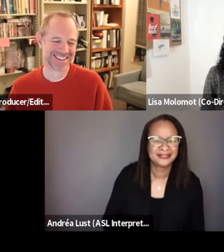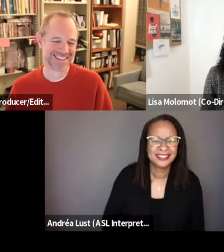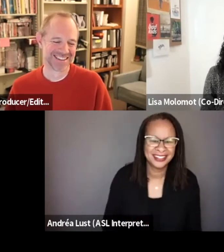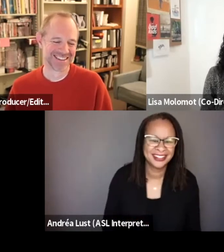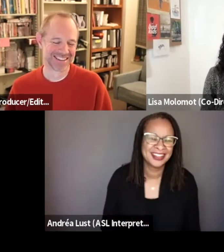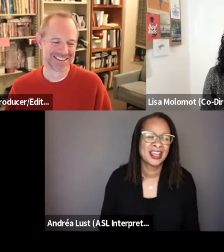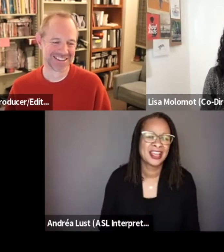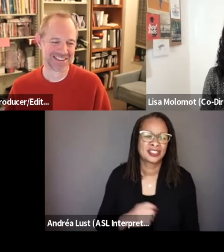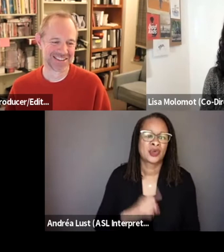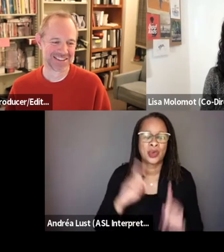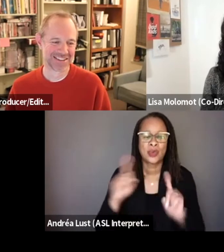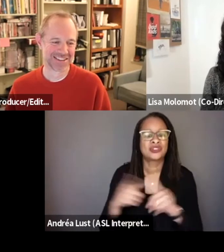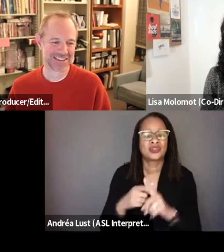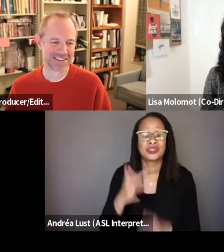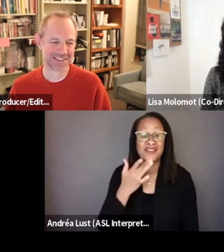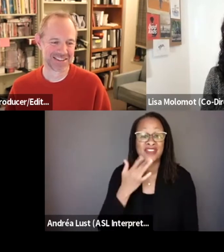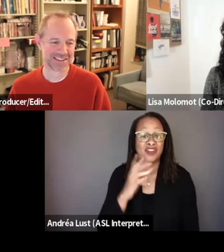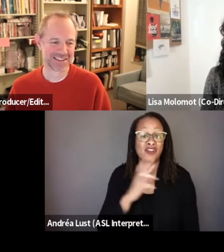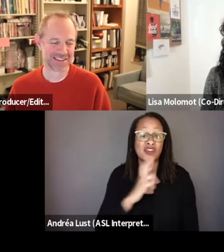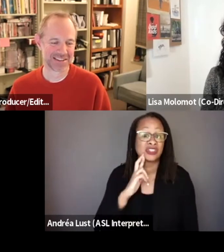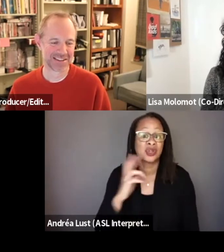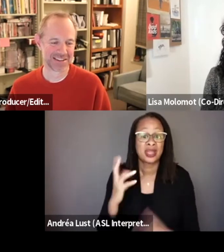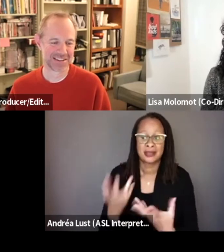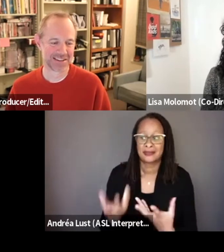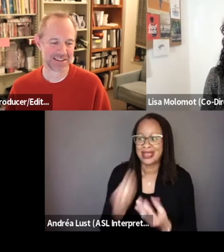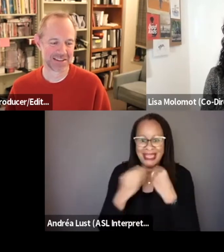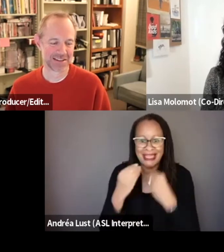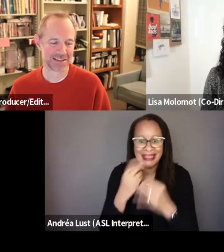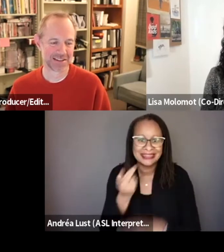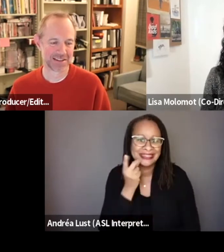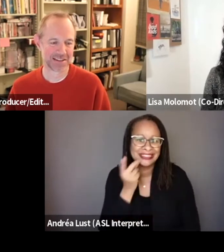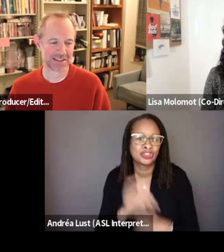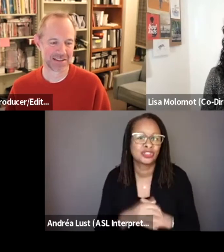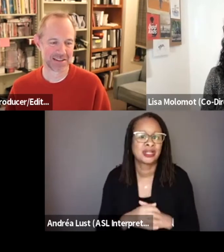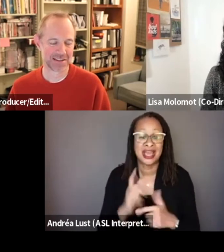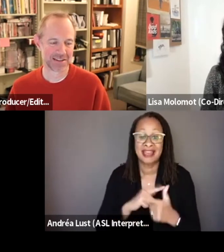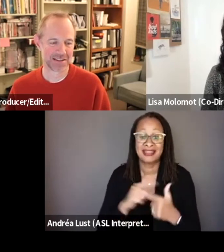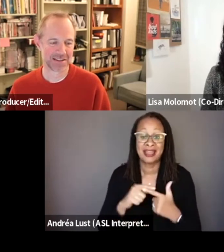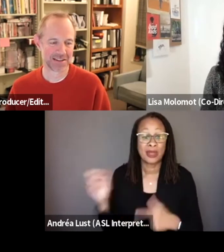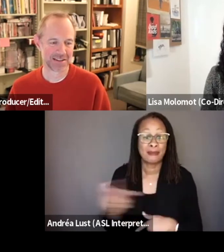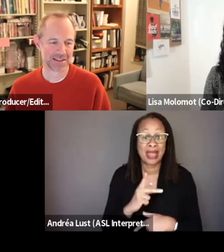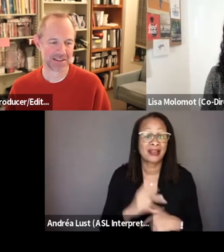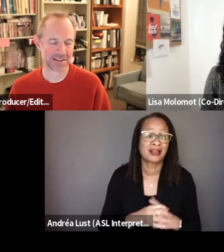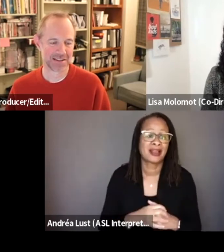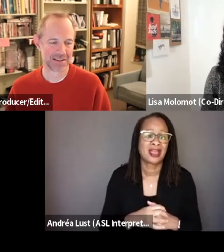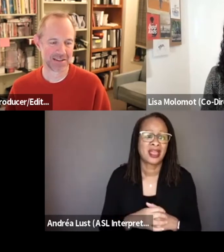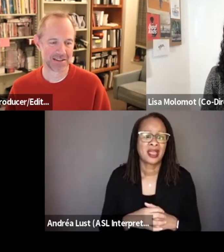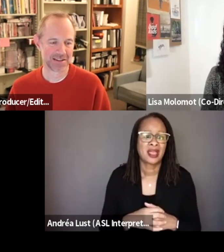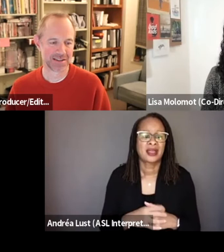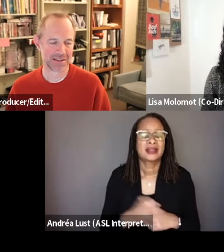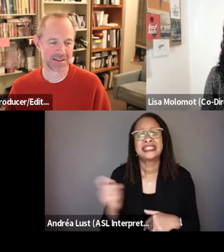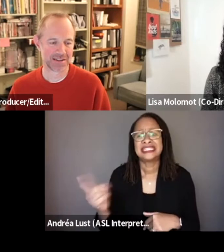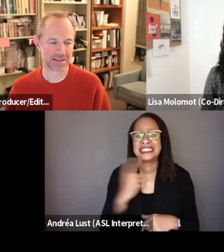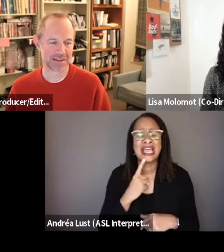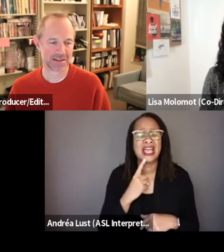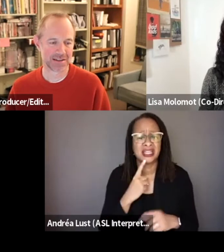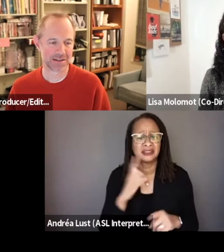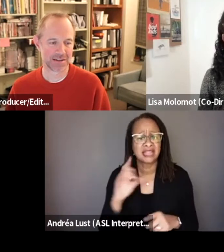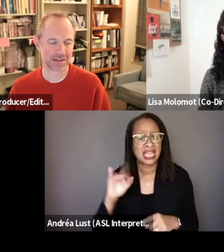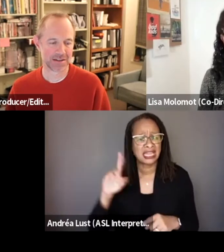we got him dinner and we came back and he's like, well, why don't we go out and scope out this area